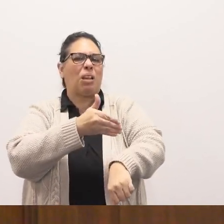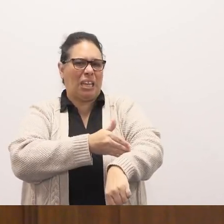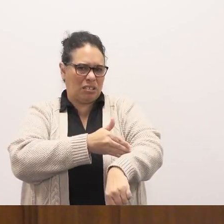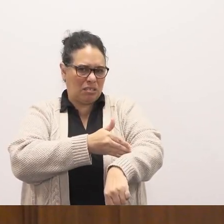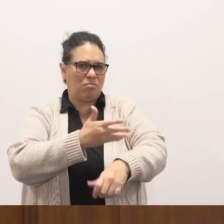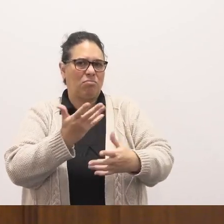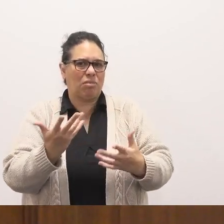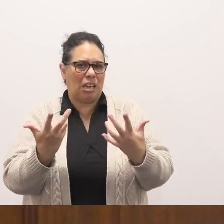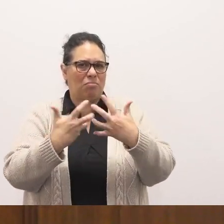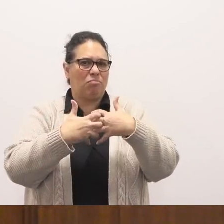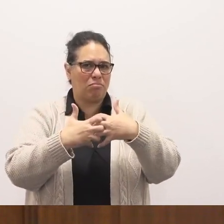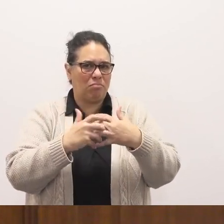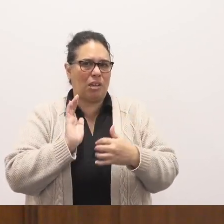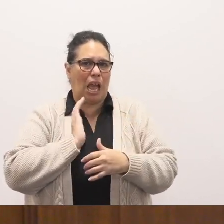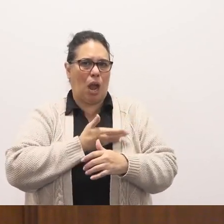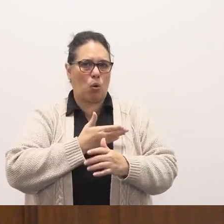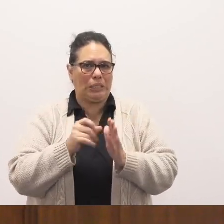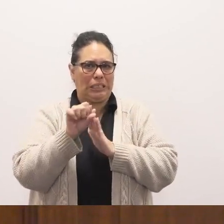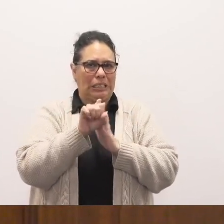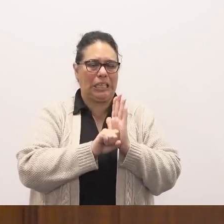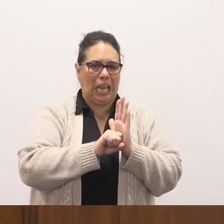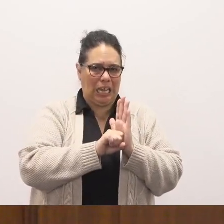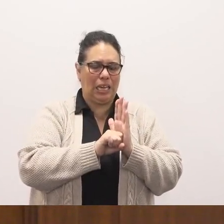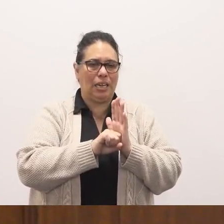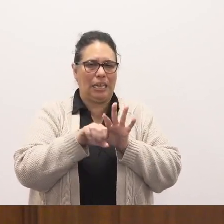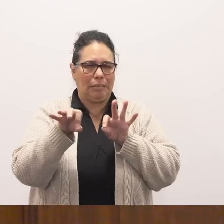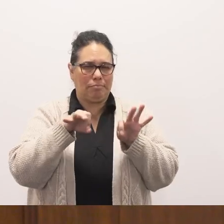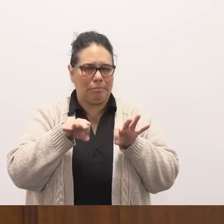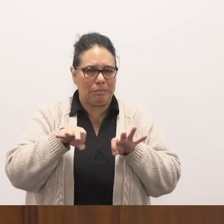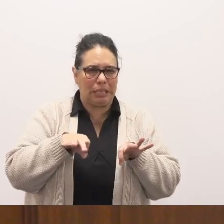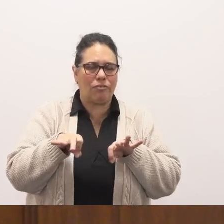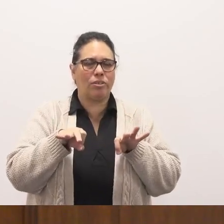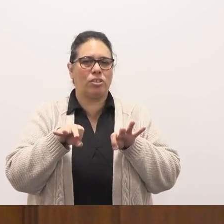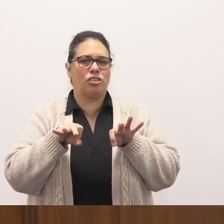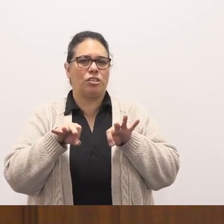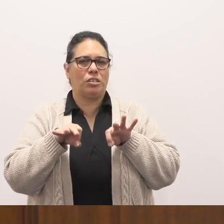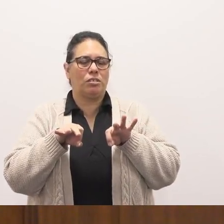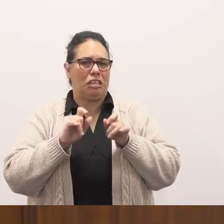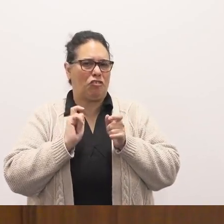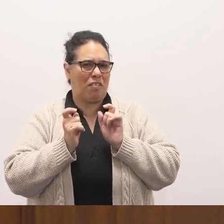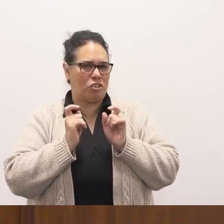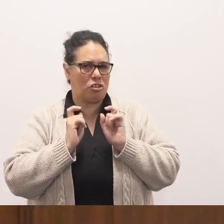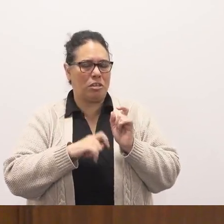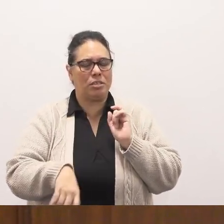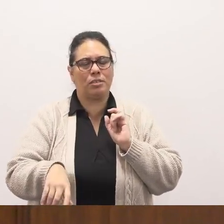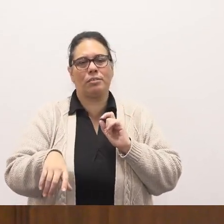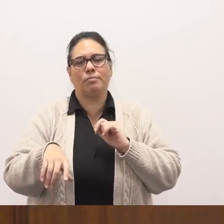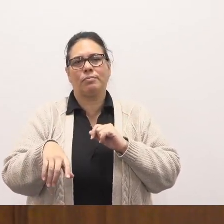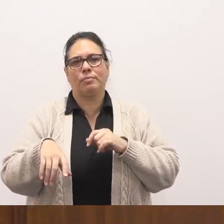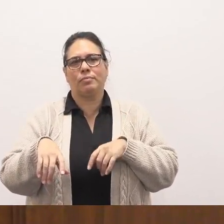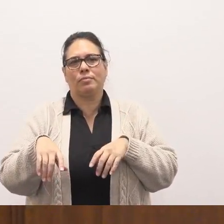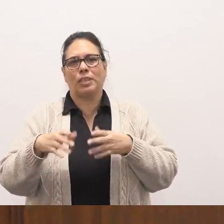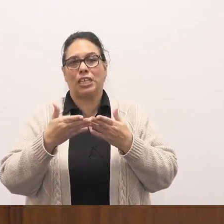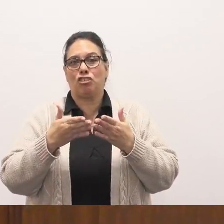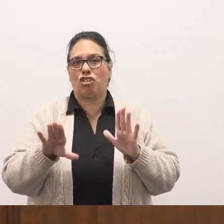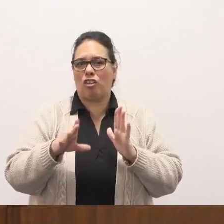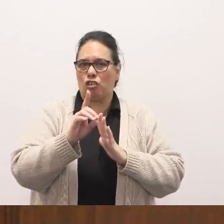with our state definitions and revisions. So one will be a general nondiscrimination policy,